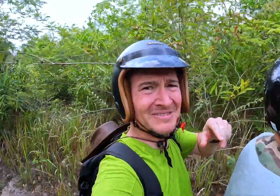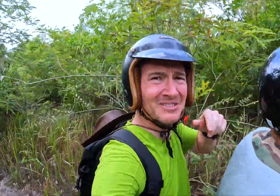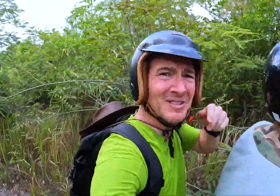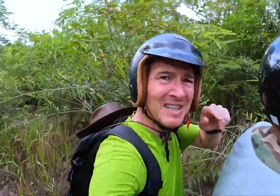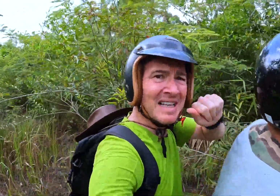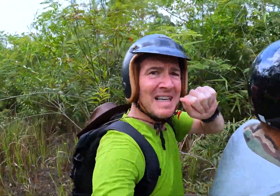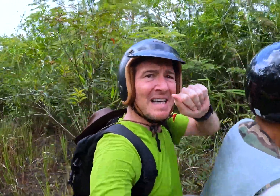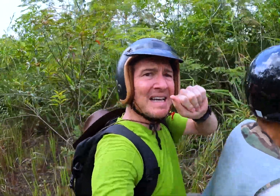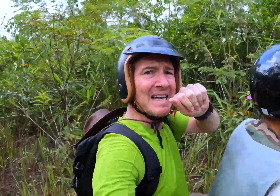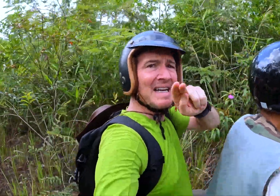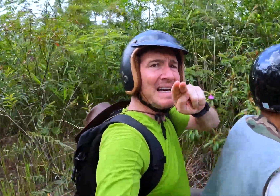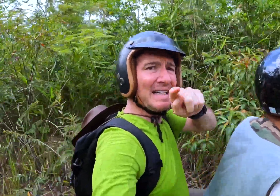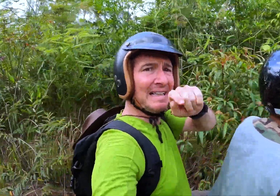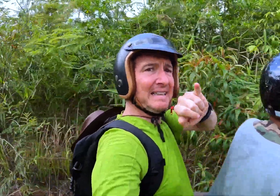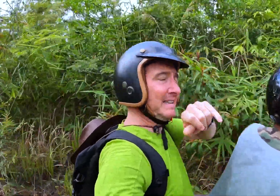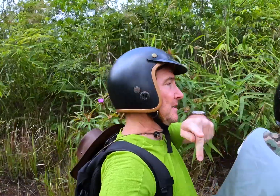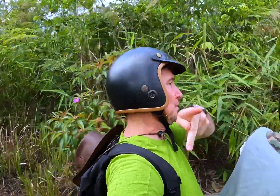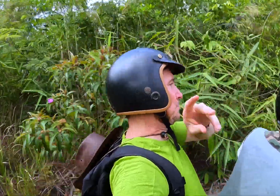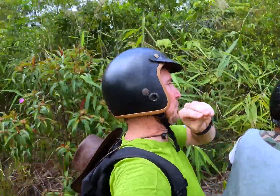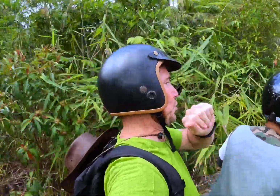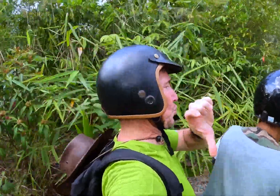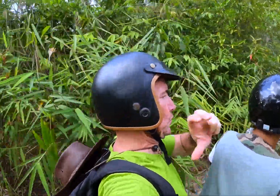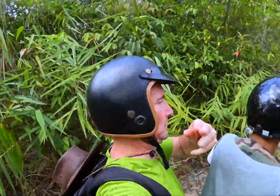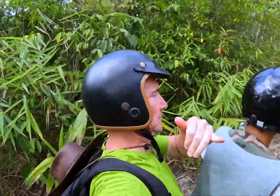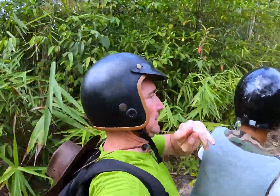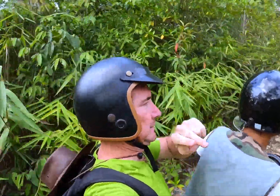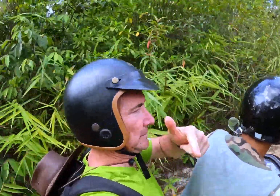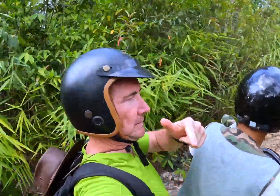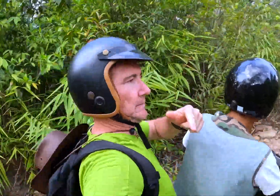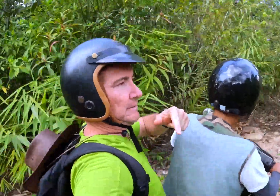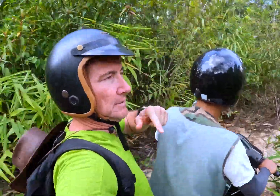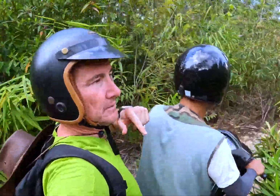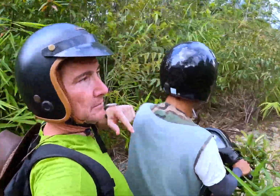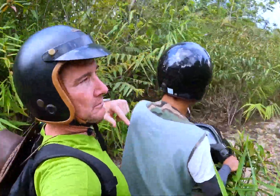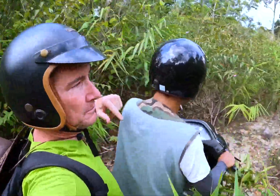This group is anti-poaching.